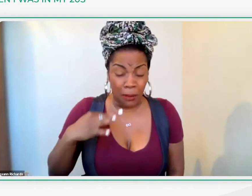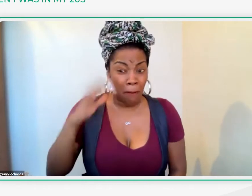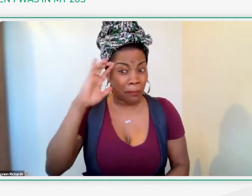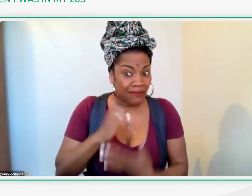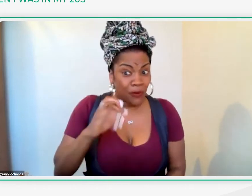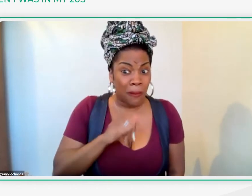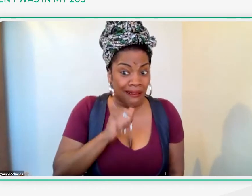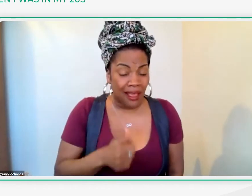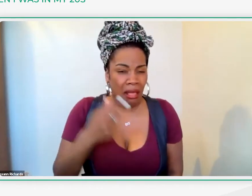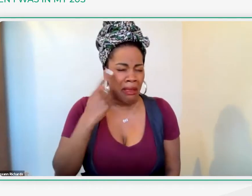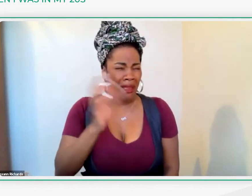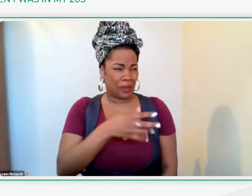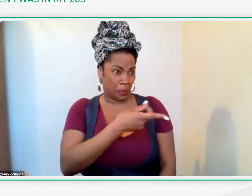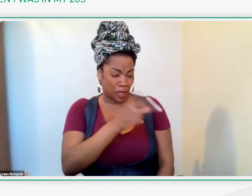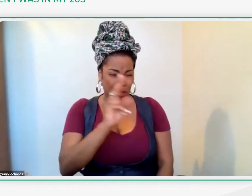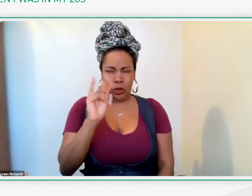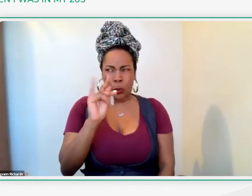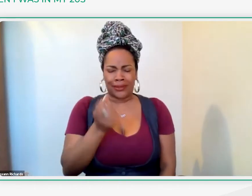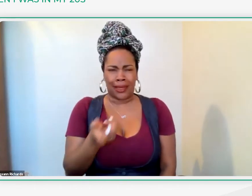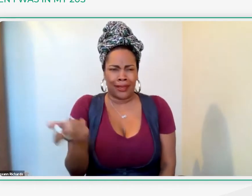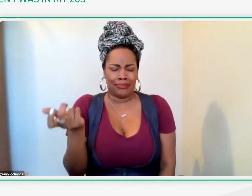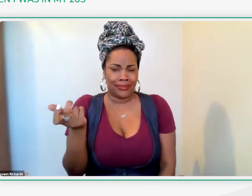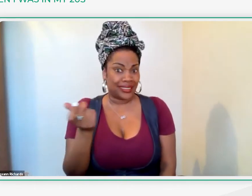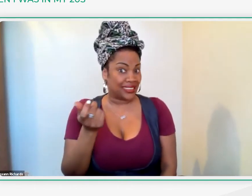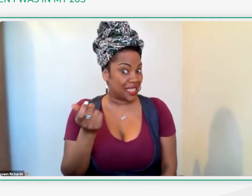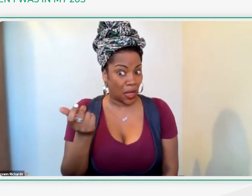other utilities. Those help your credit, believe it or not.